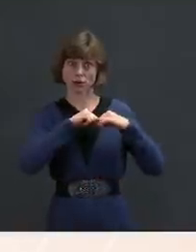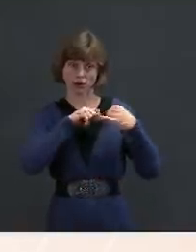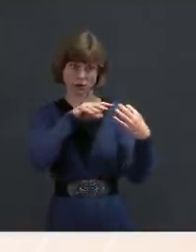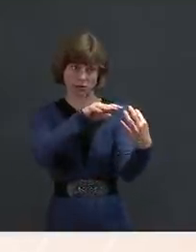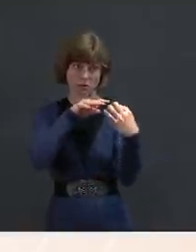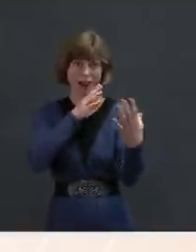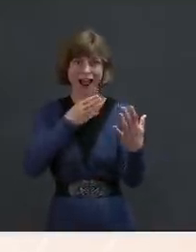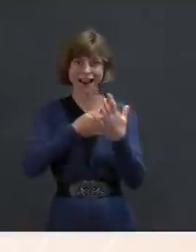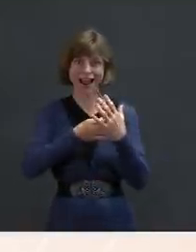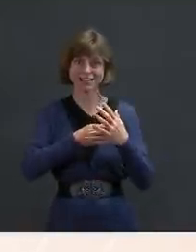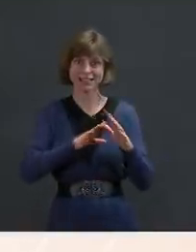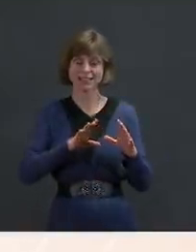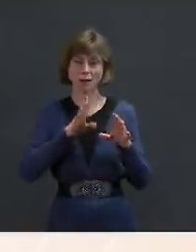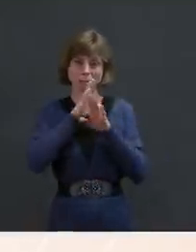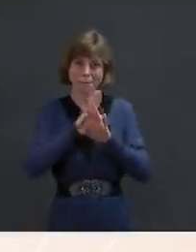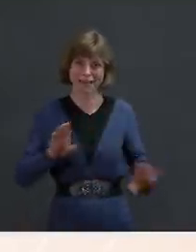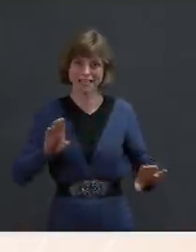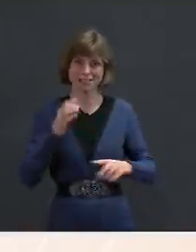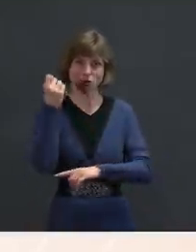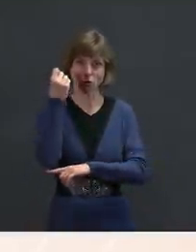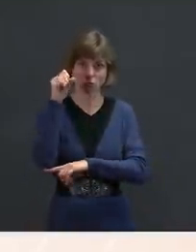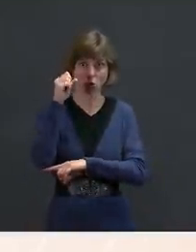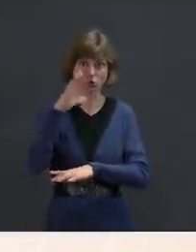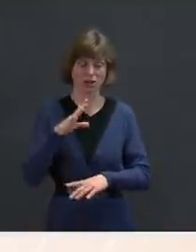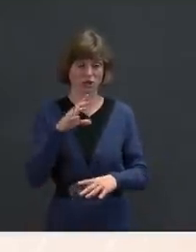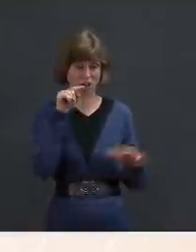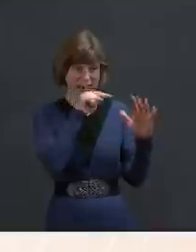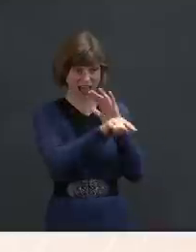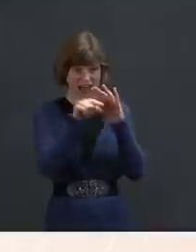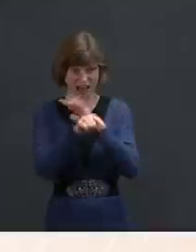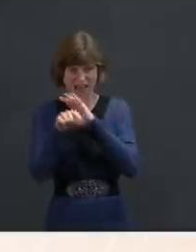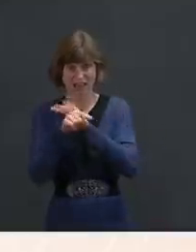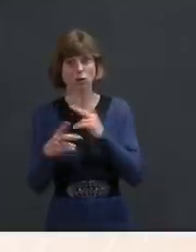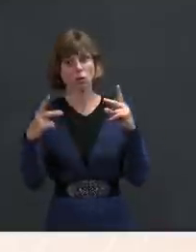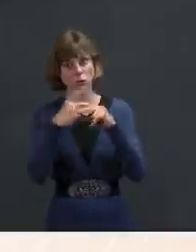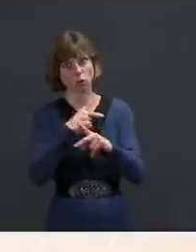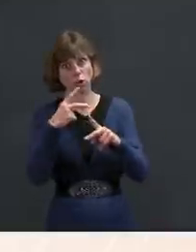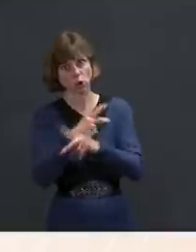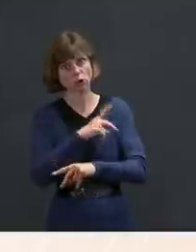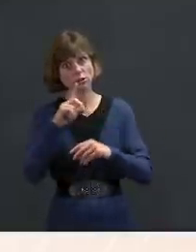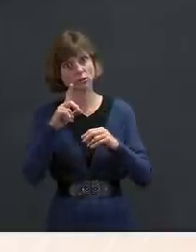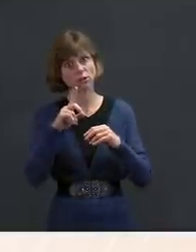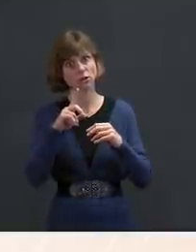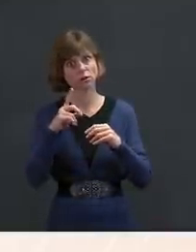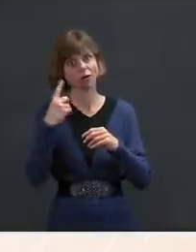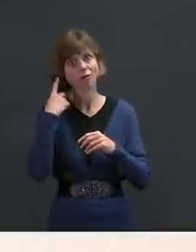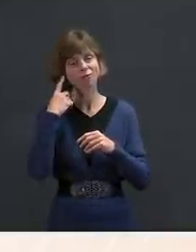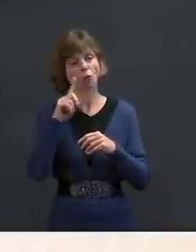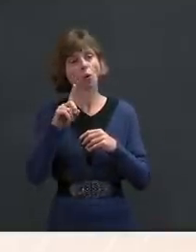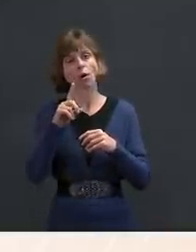The killings represent an escalation of the ongoing crackdown on pro-democracy protesters since the February 1st coup.